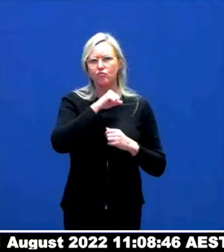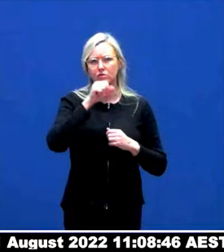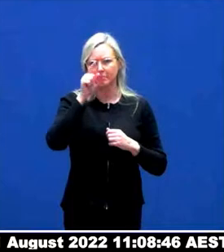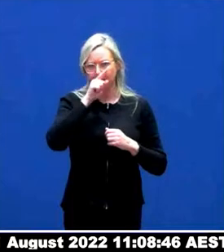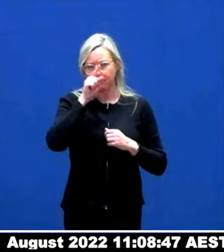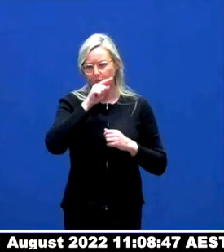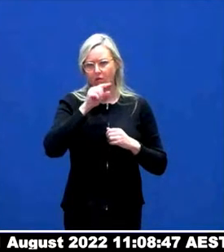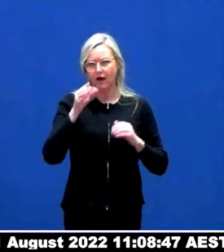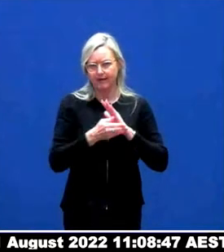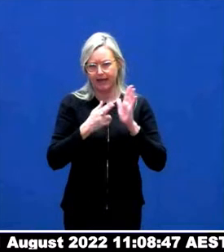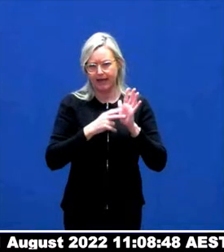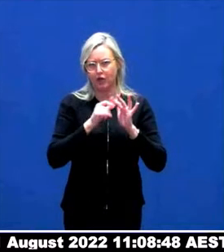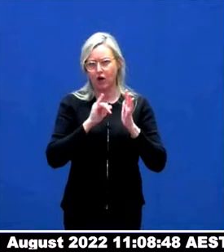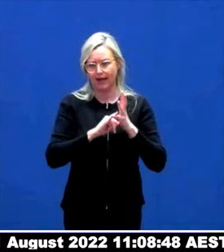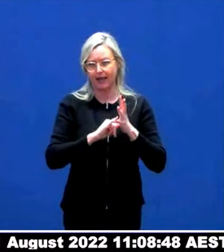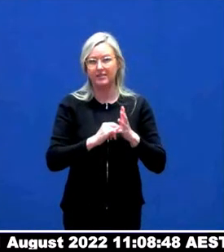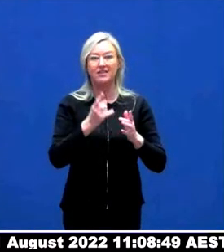that they had been homeless during that year.